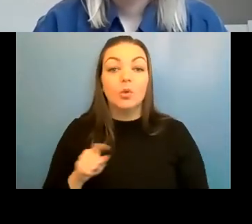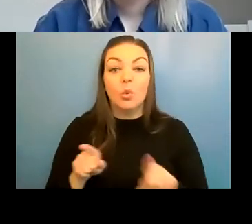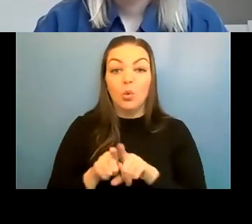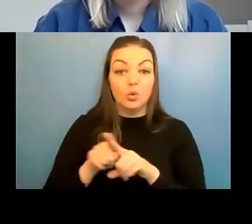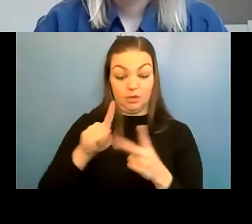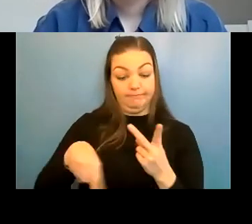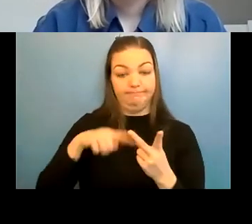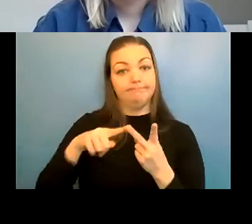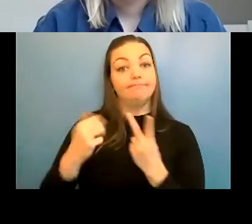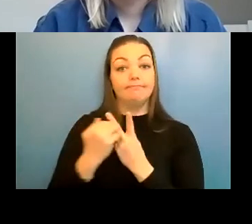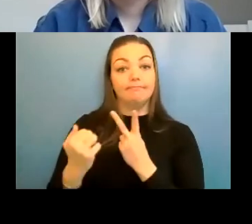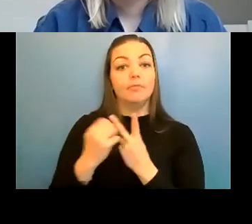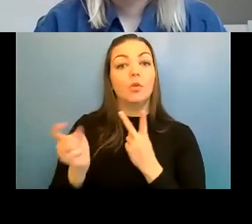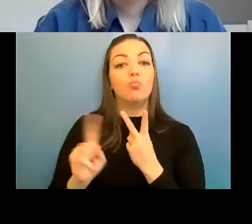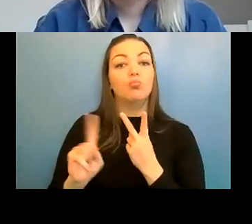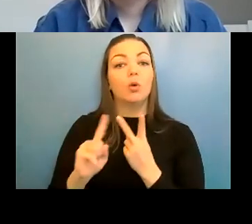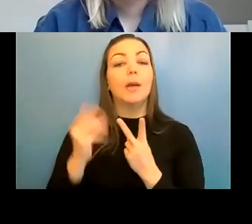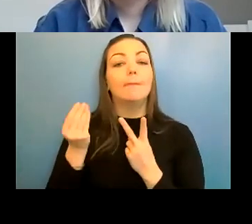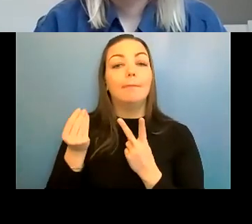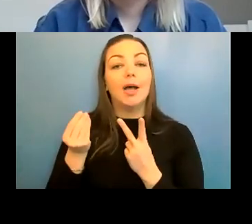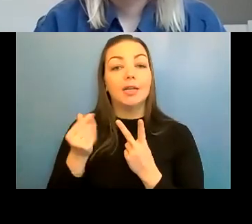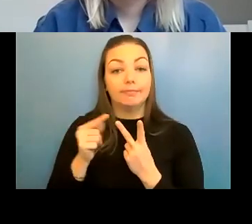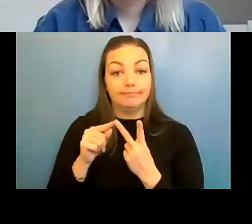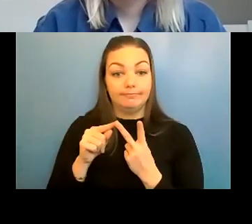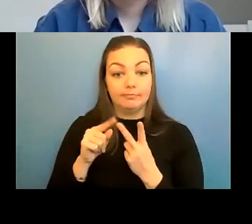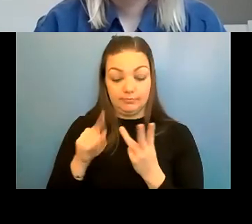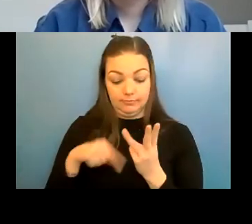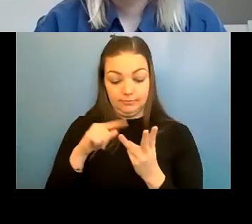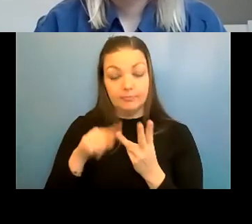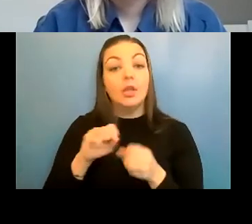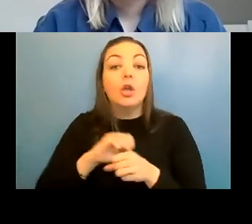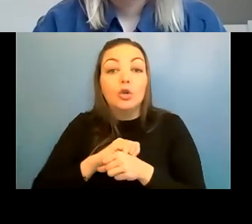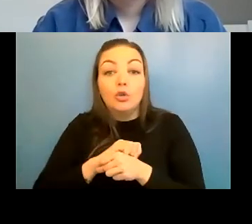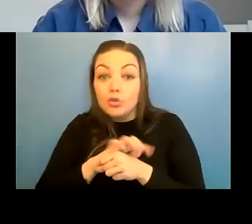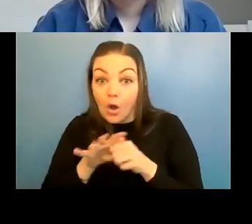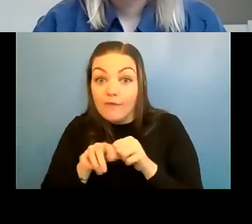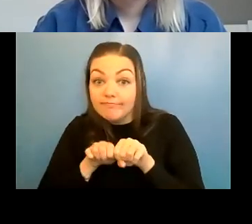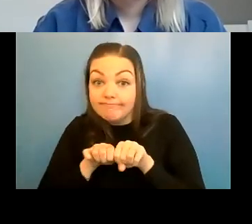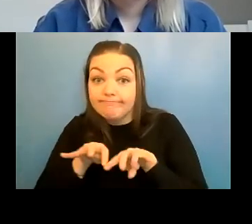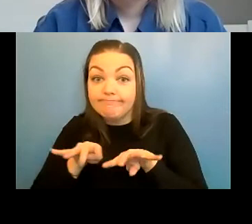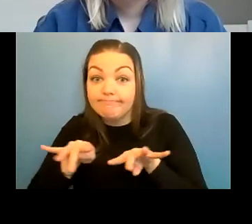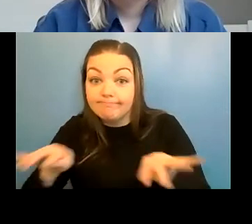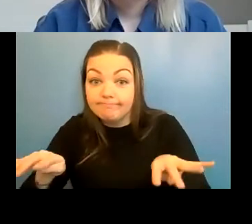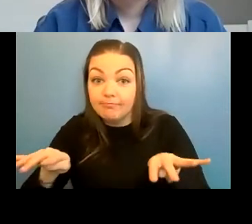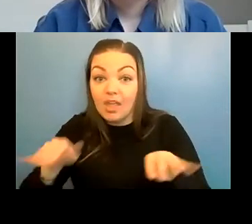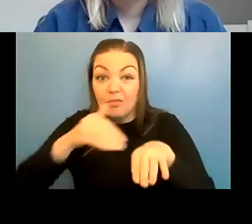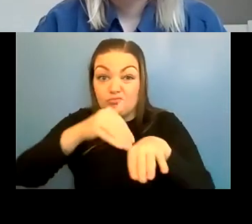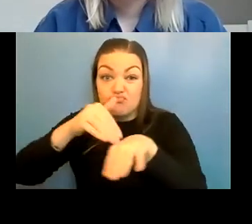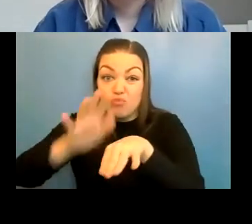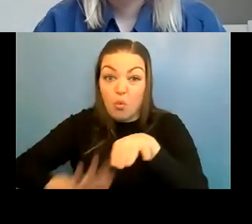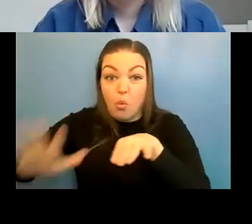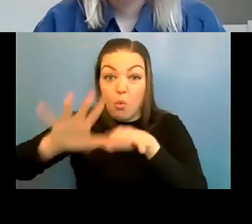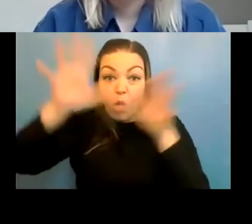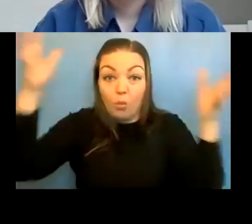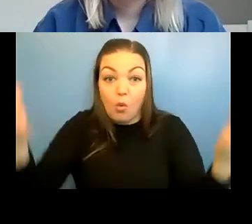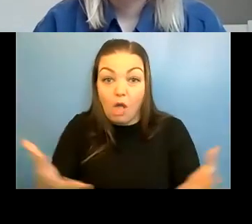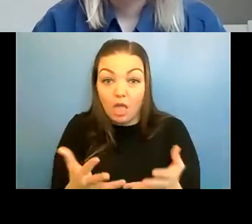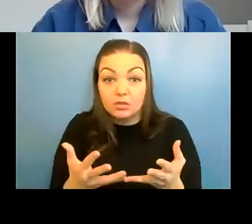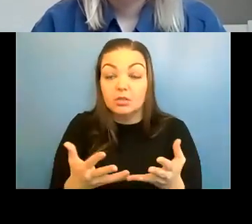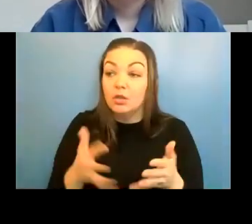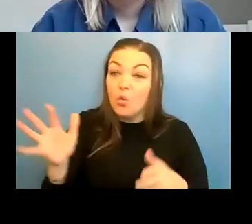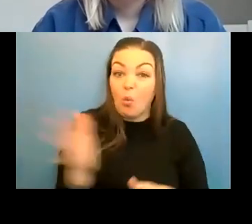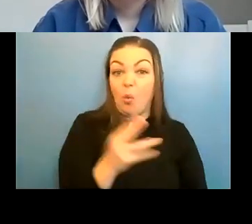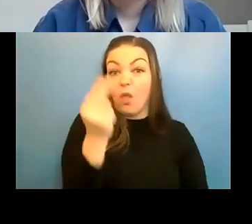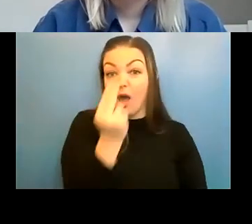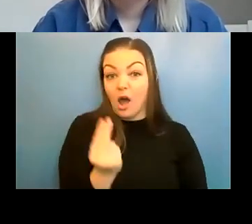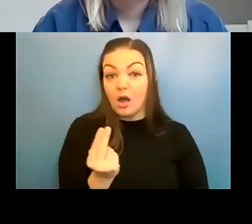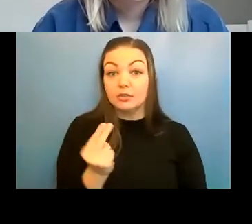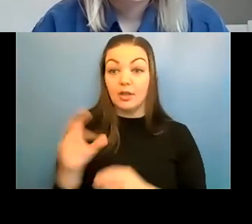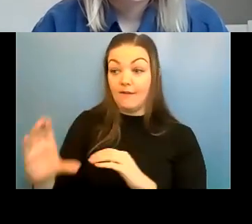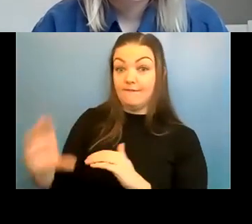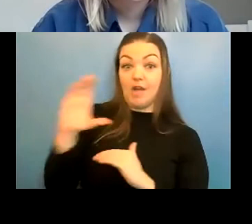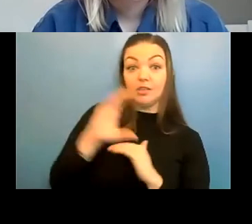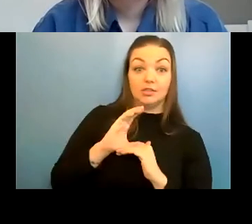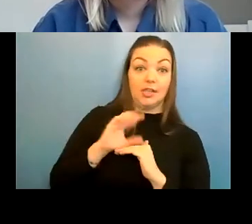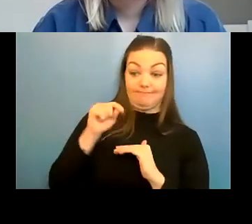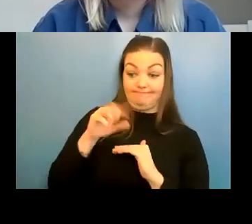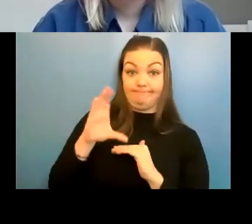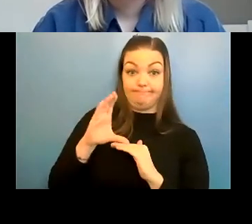In terms of the evolution, obviously it's going to be impacted by Brexit, it's also going to be impacted by money and the impact of COVID-19